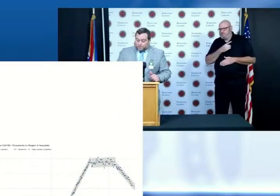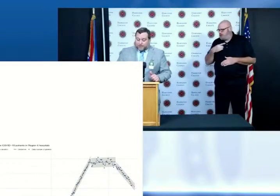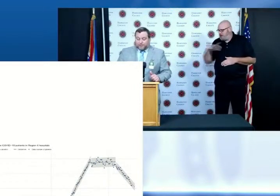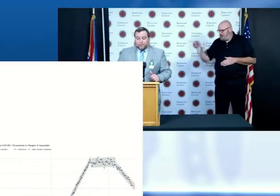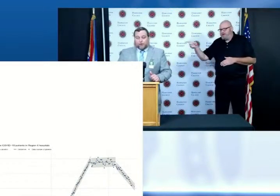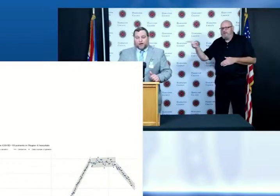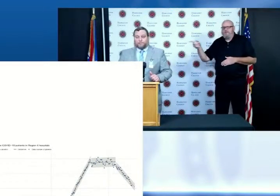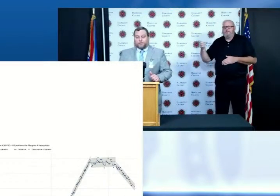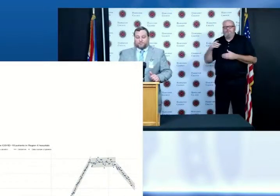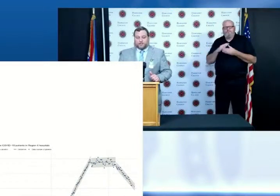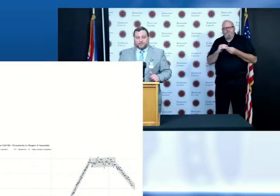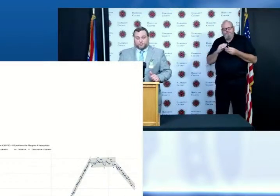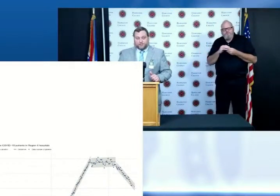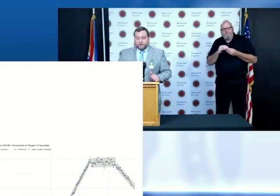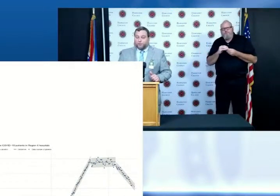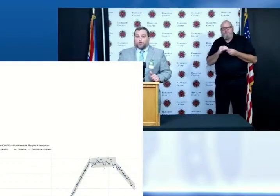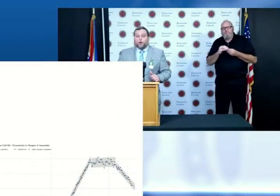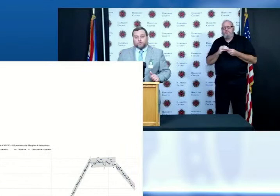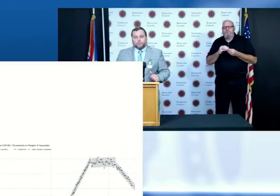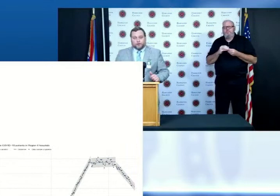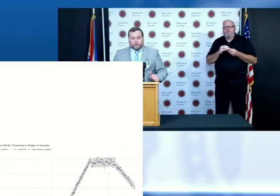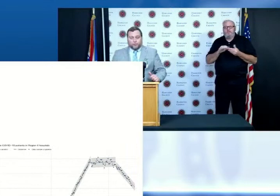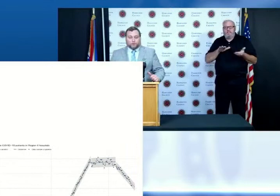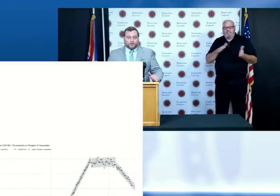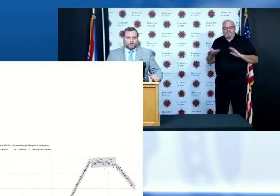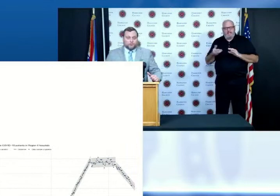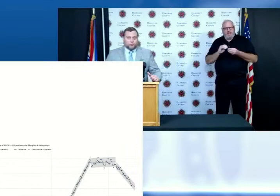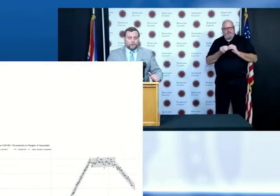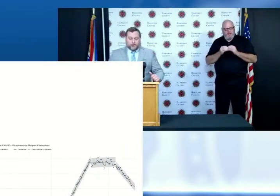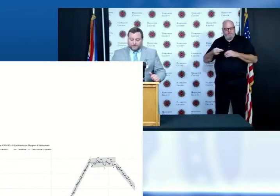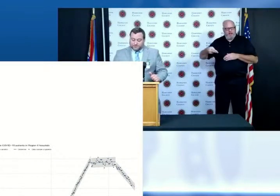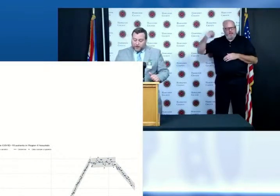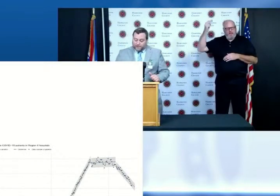that the more hospitalizations we see we know ultimately will result in more deaths so having